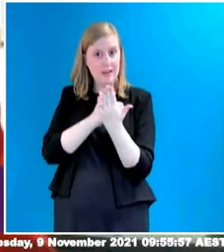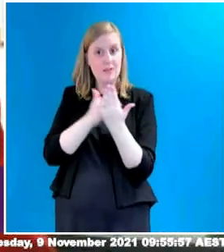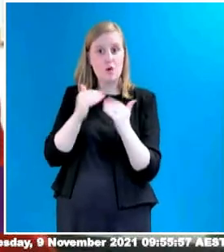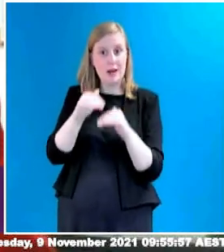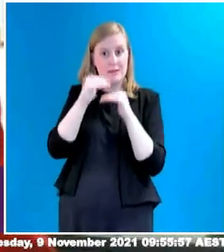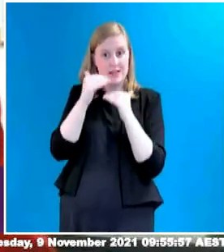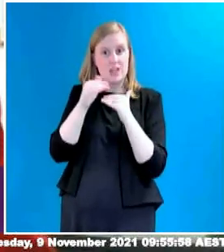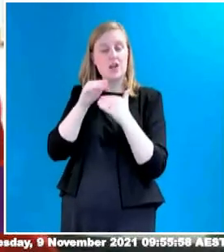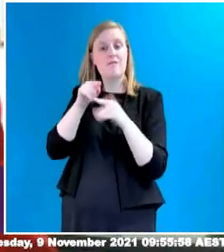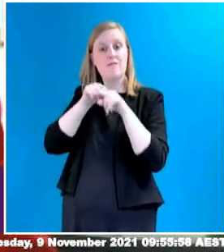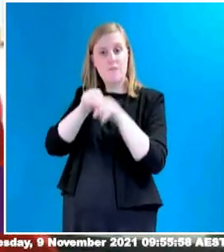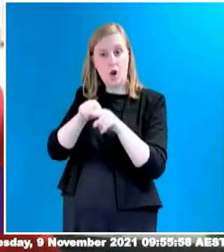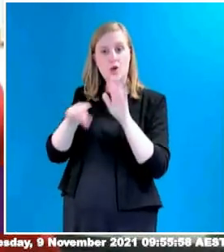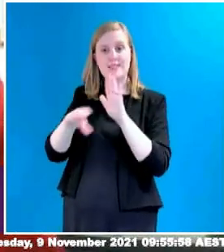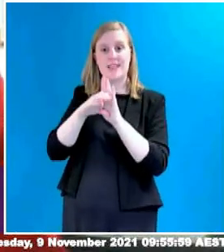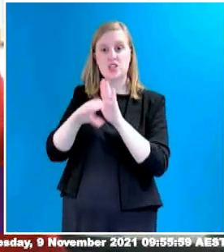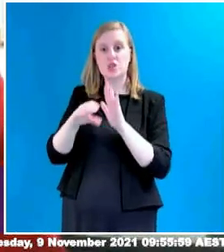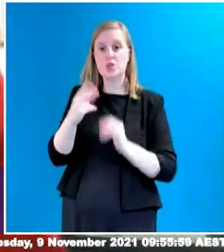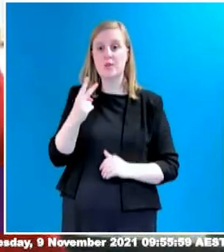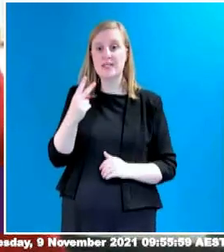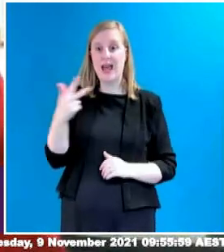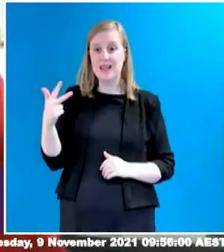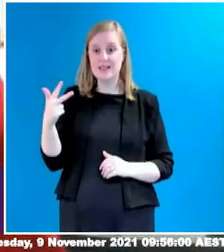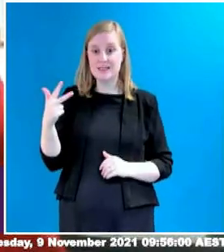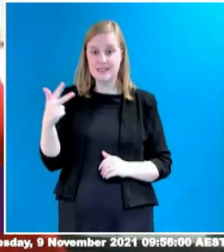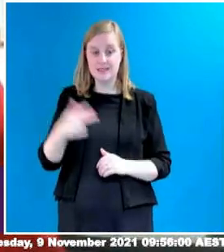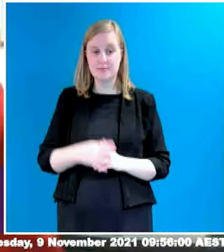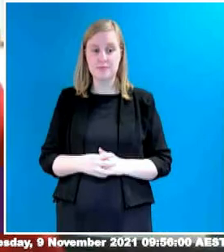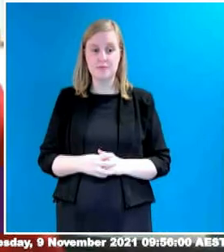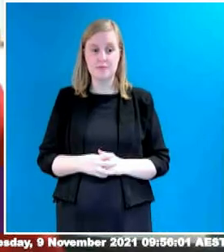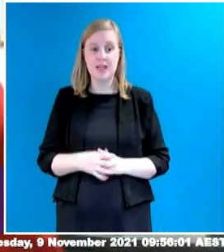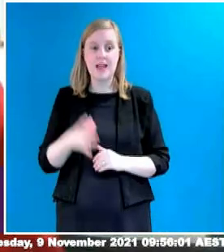The Scrutiny of Bills Committee has a role looking at pre-enactment scrutiny.